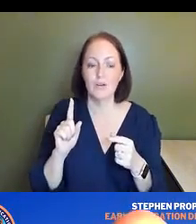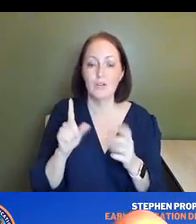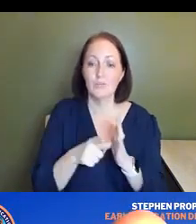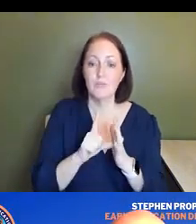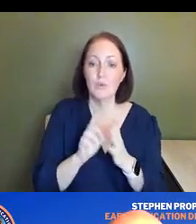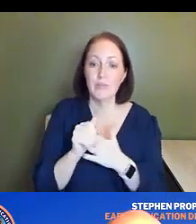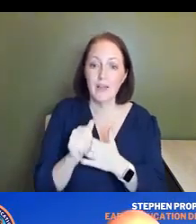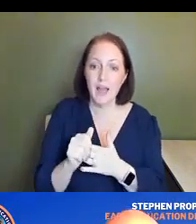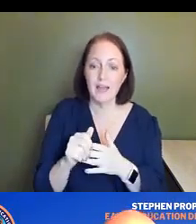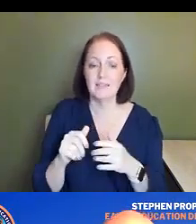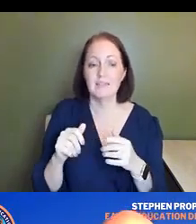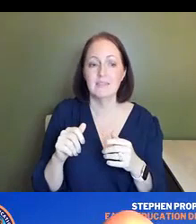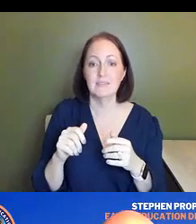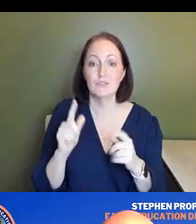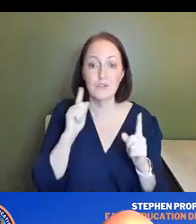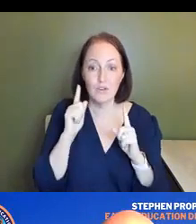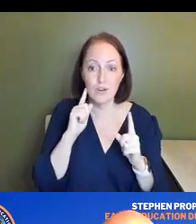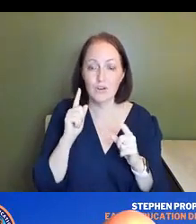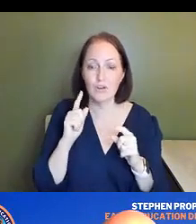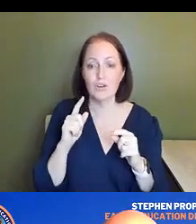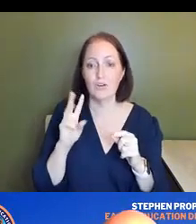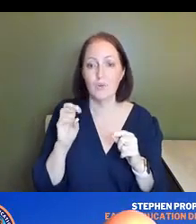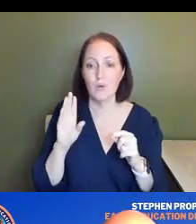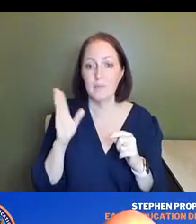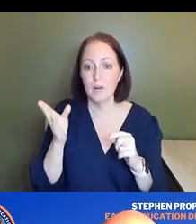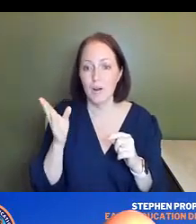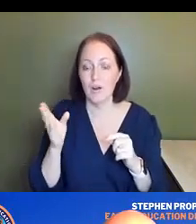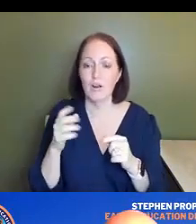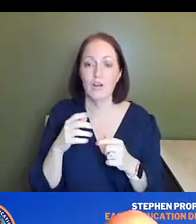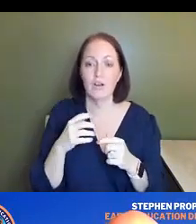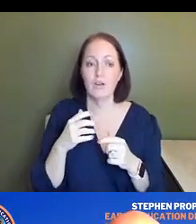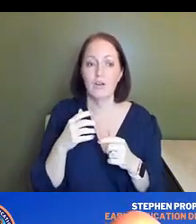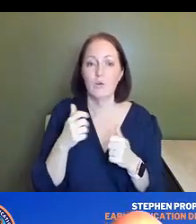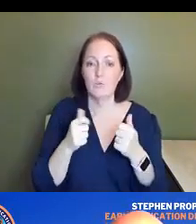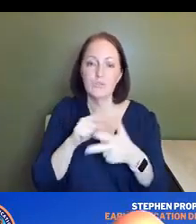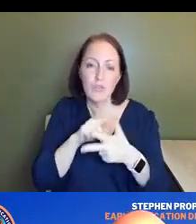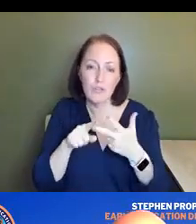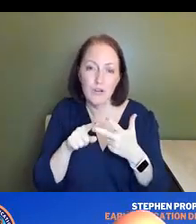so you've you've you've heard in this this webinar what's there in what three areas would